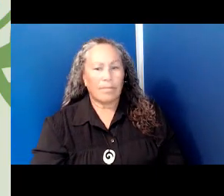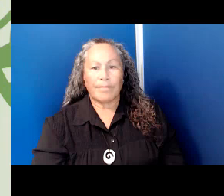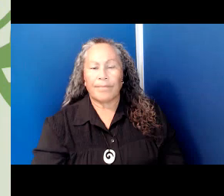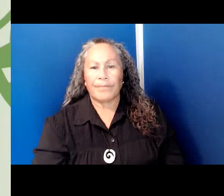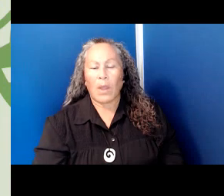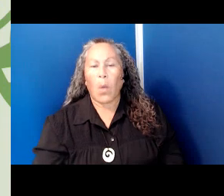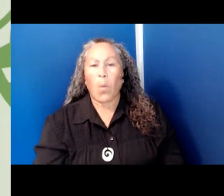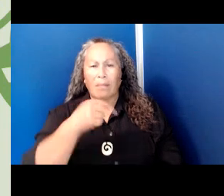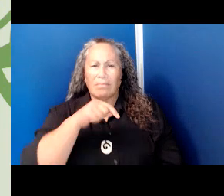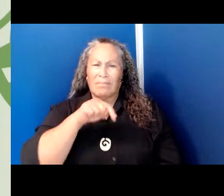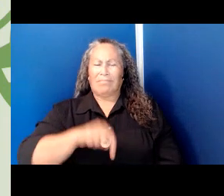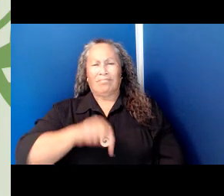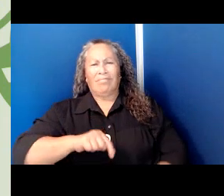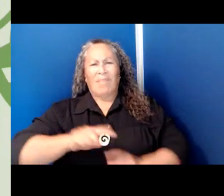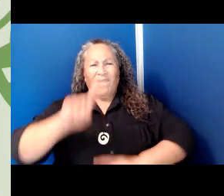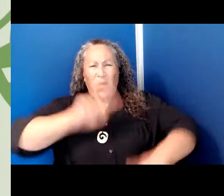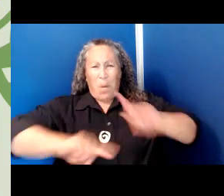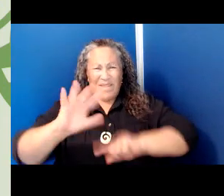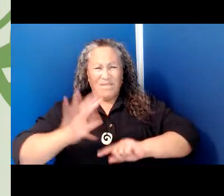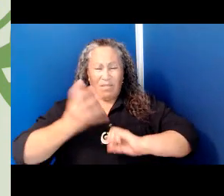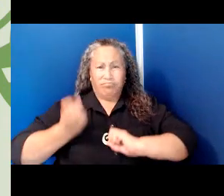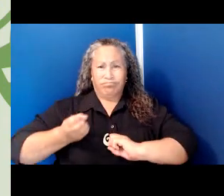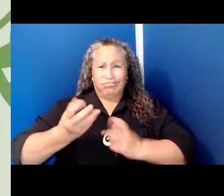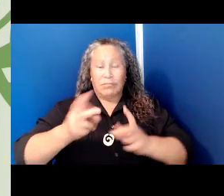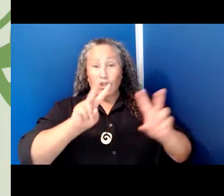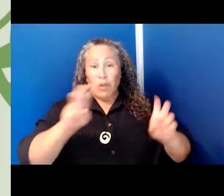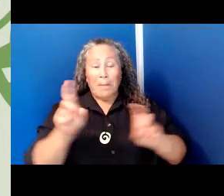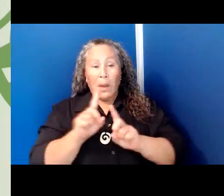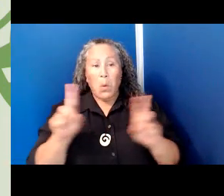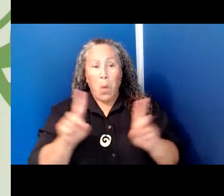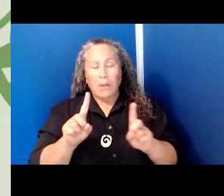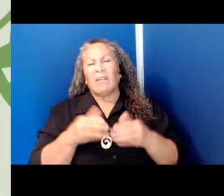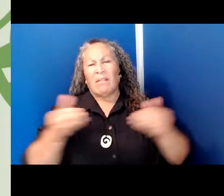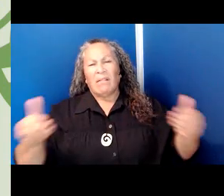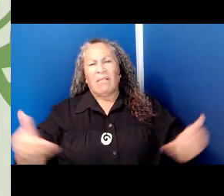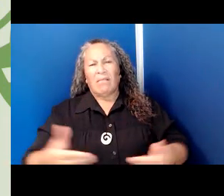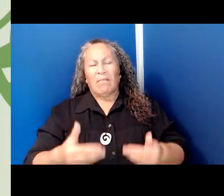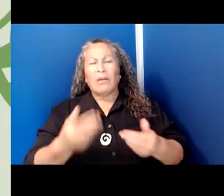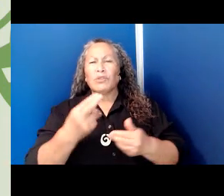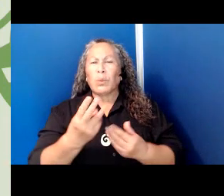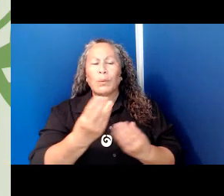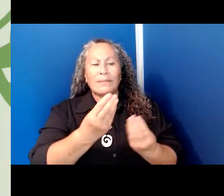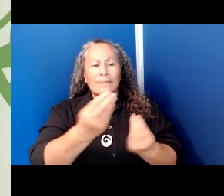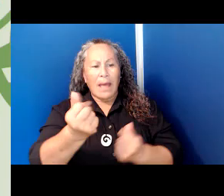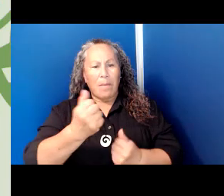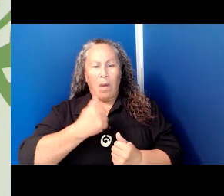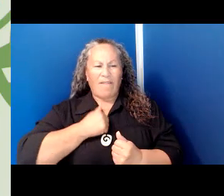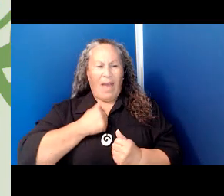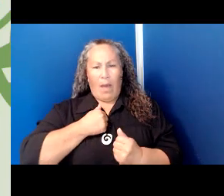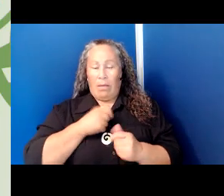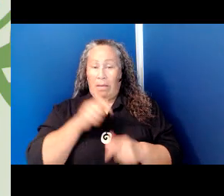quality forum. The topic today is an introduction to some of the People for Us peer workers.